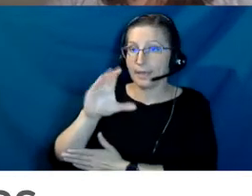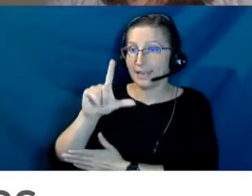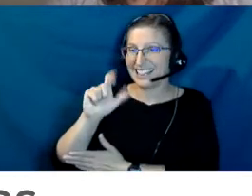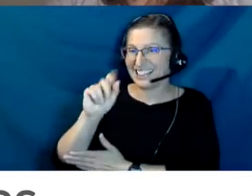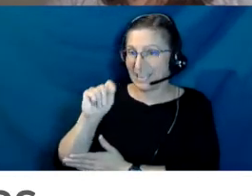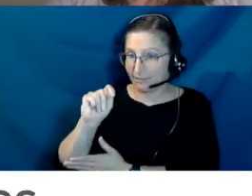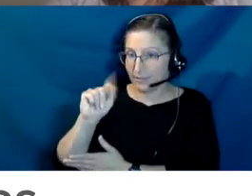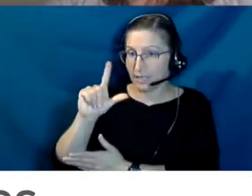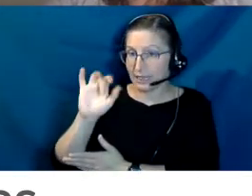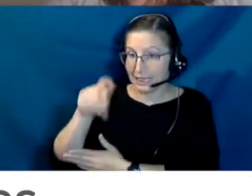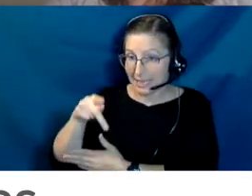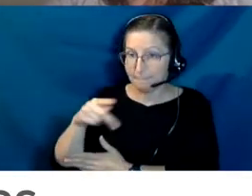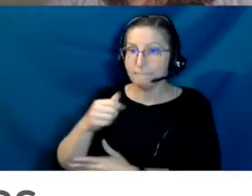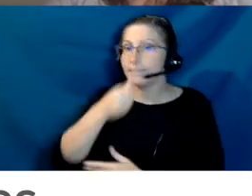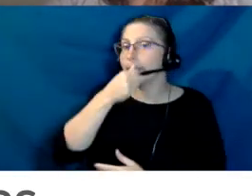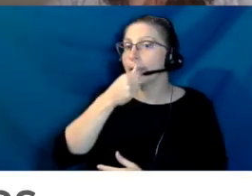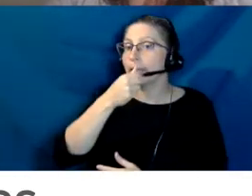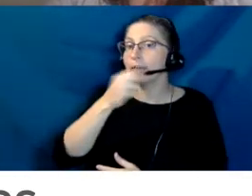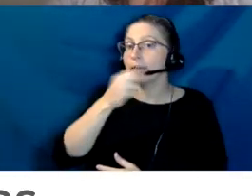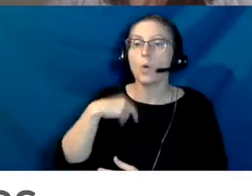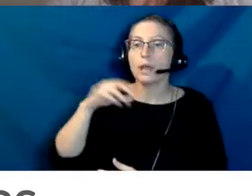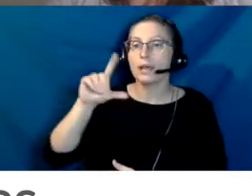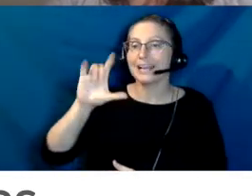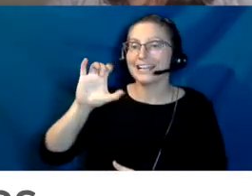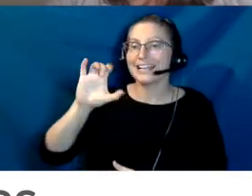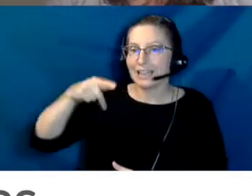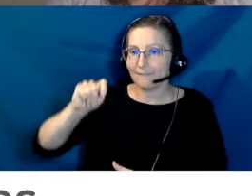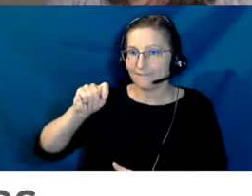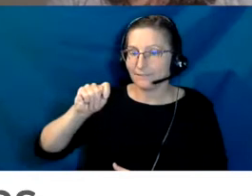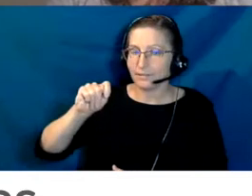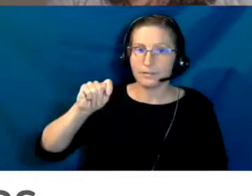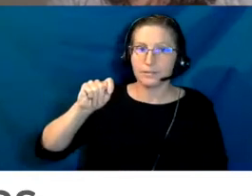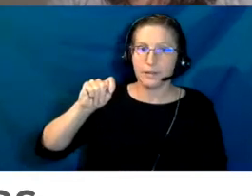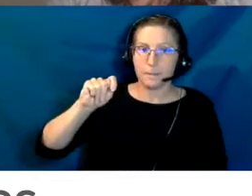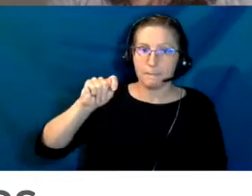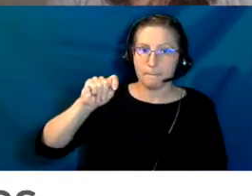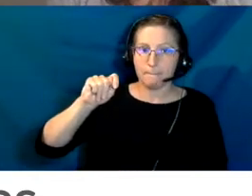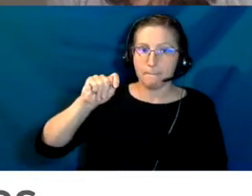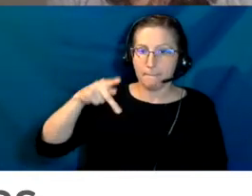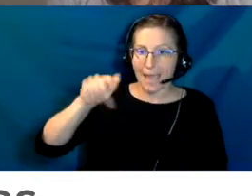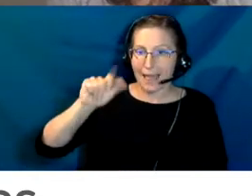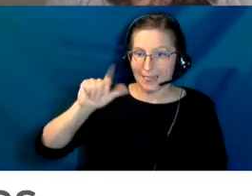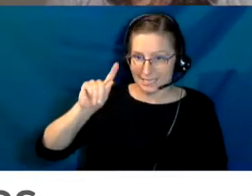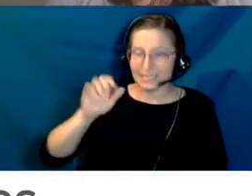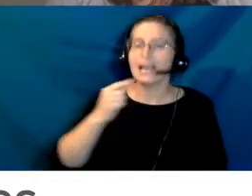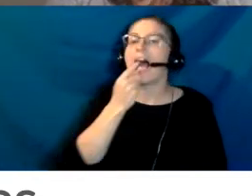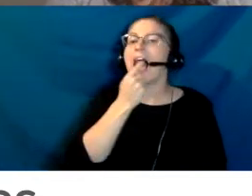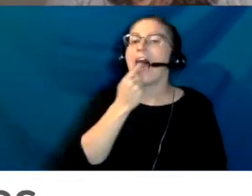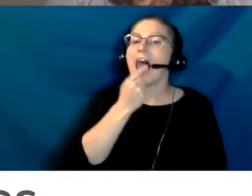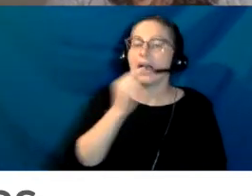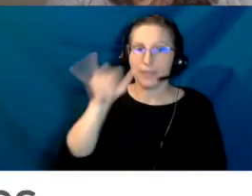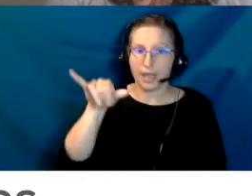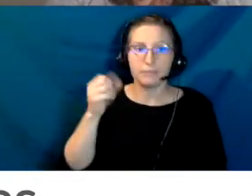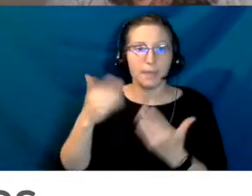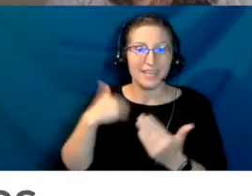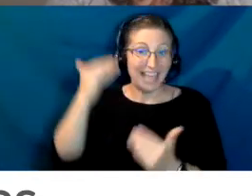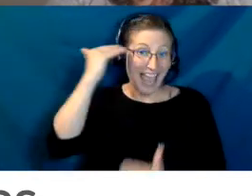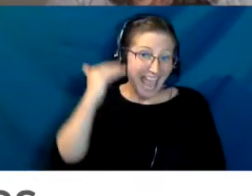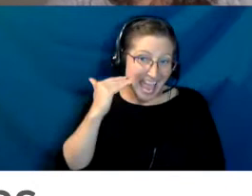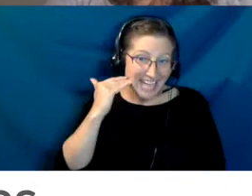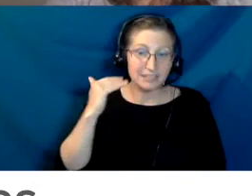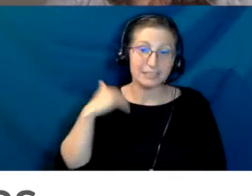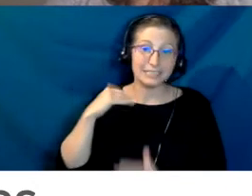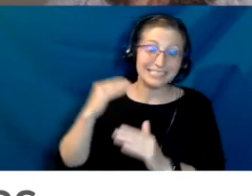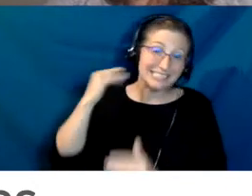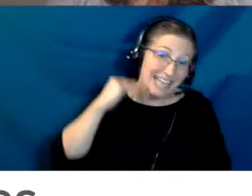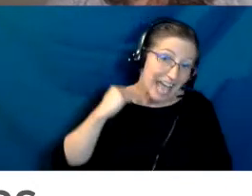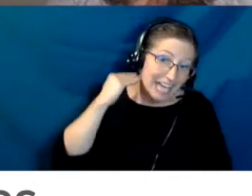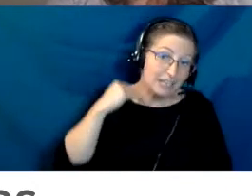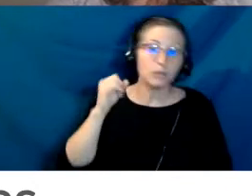have a cleft lip or a cleft palate. They might have malformations of the head, neck, or